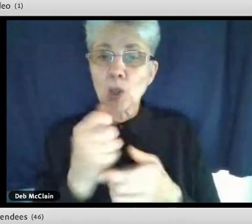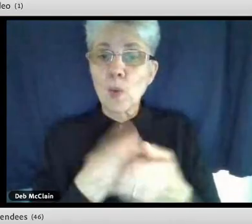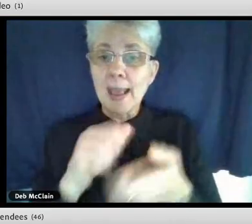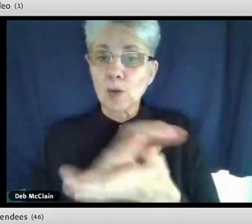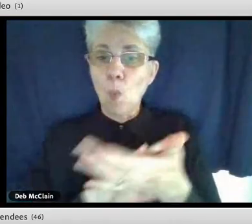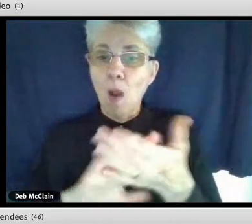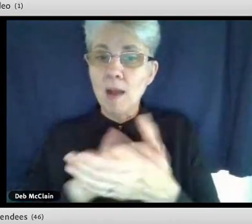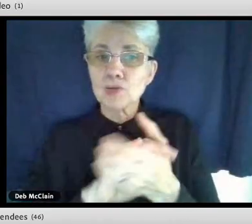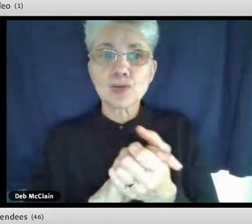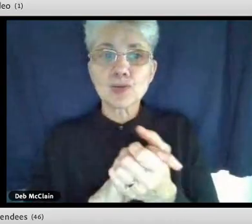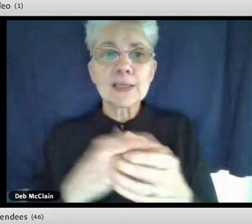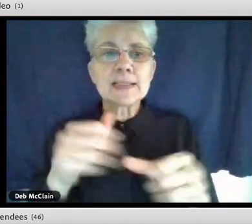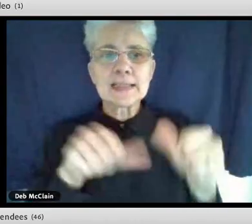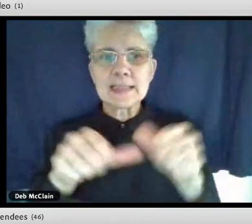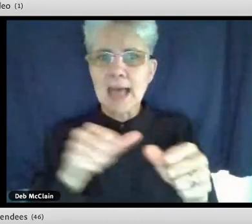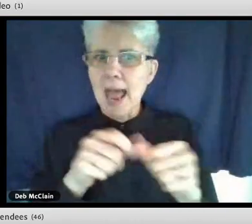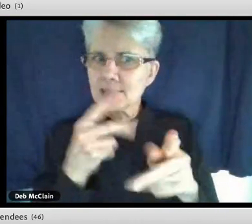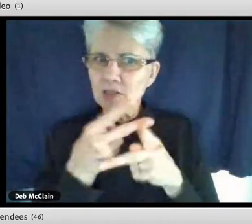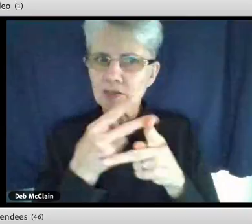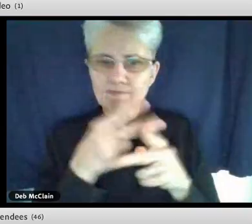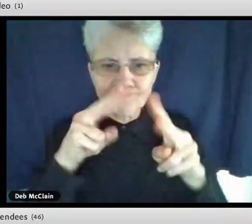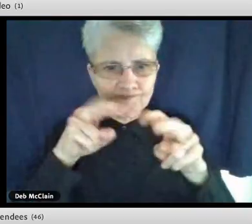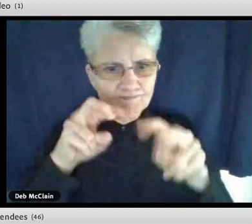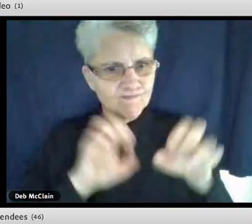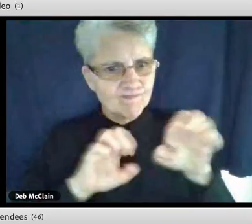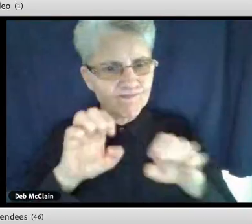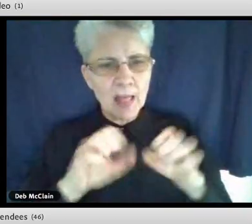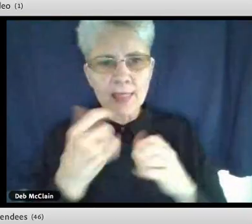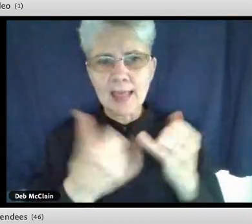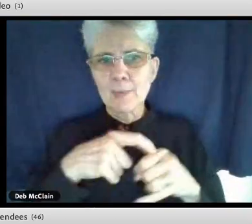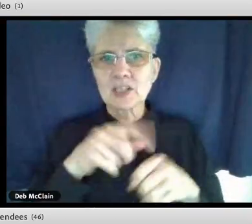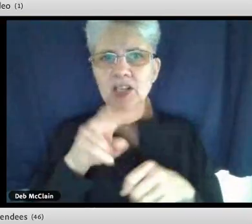There is about, last time I checked, almost 200 articles that people are writing about it.